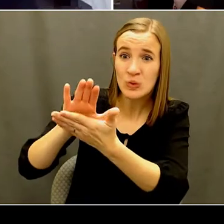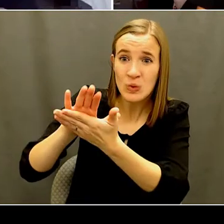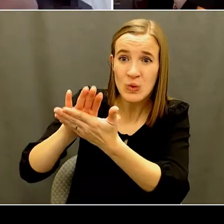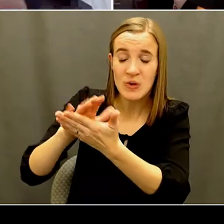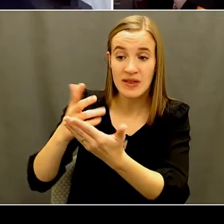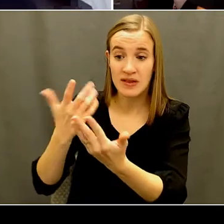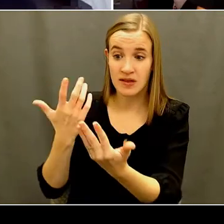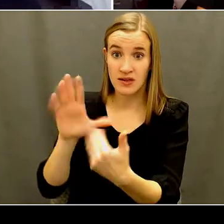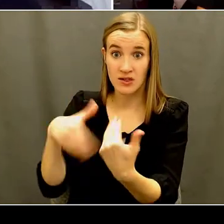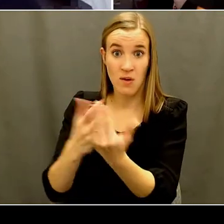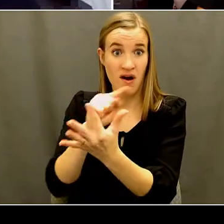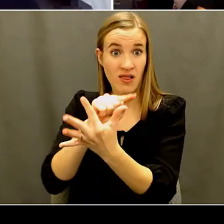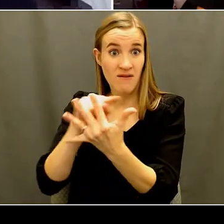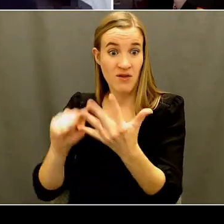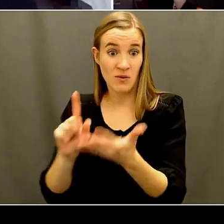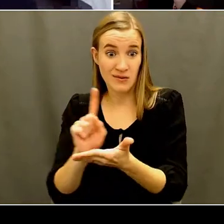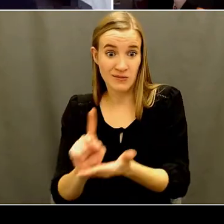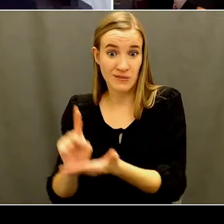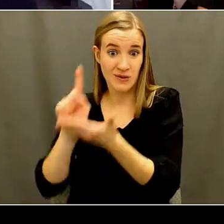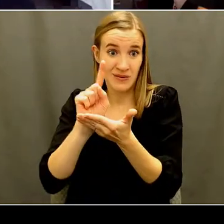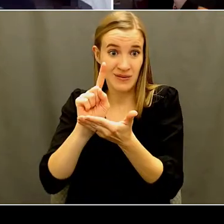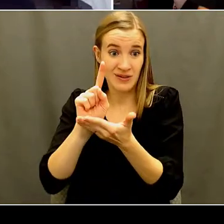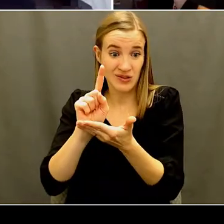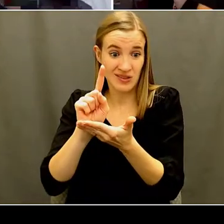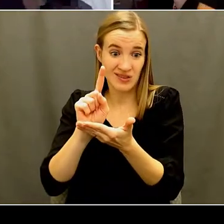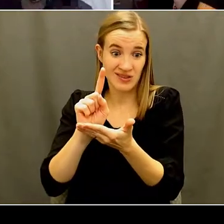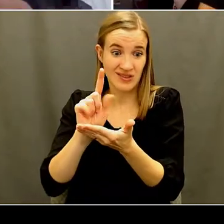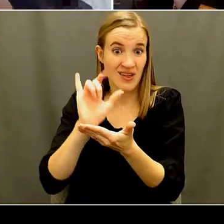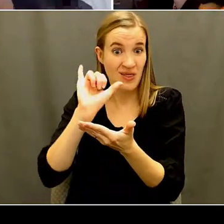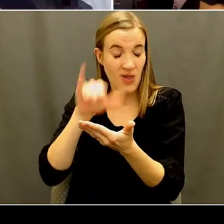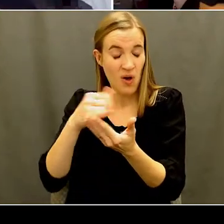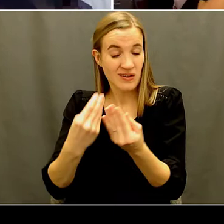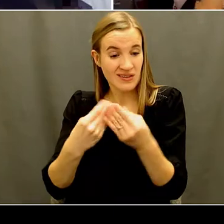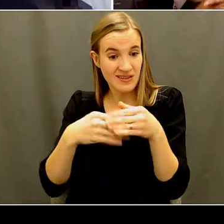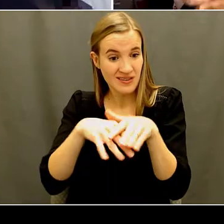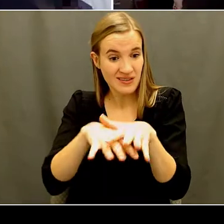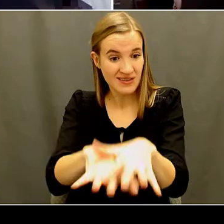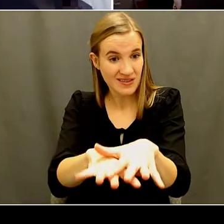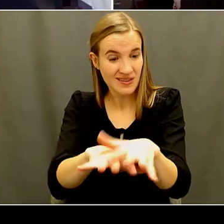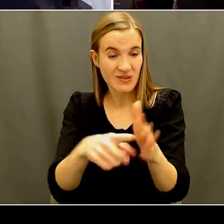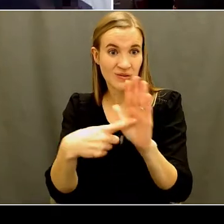work, that's true. But all of these other factors contributed to it as well.